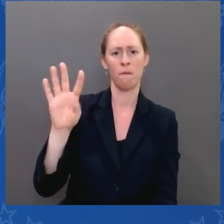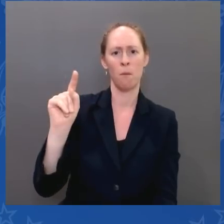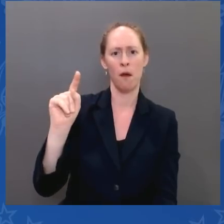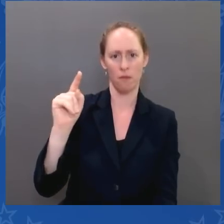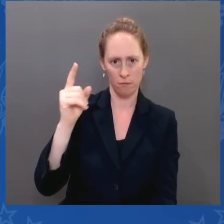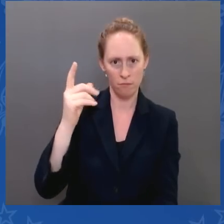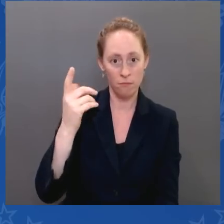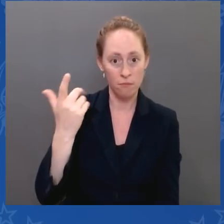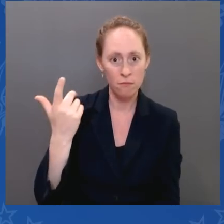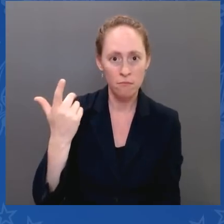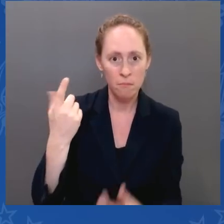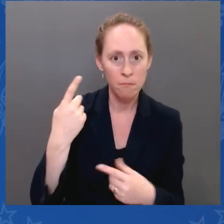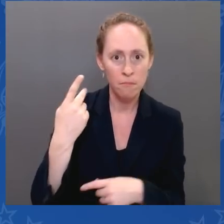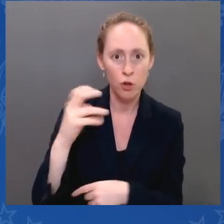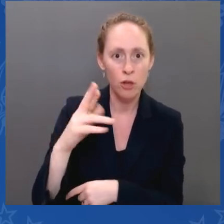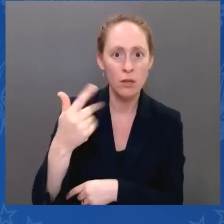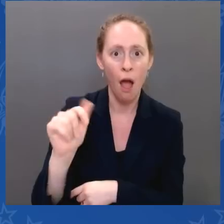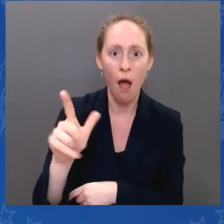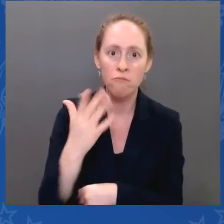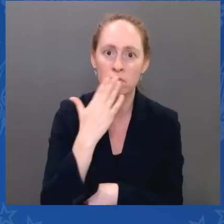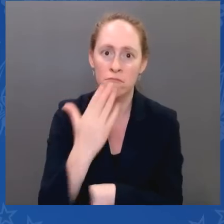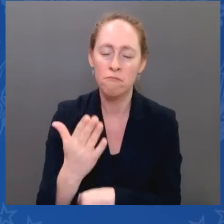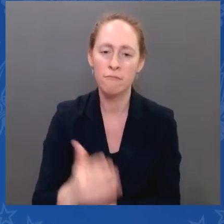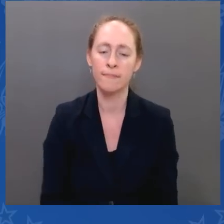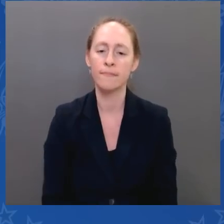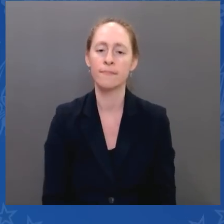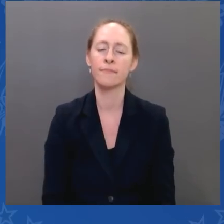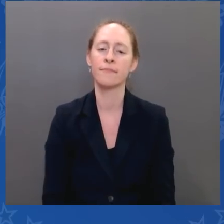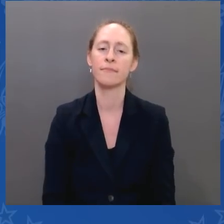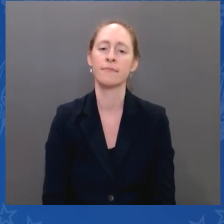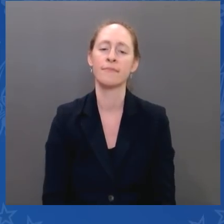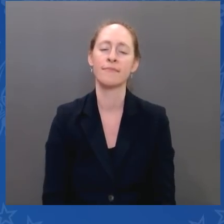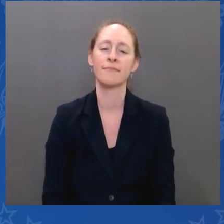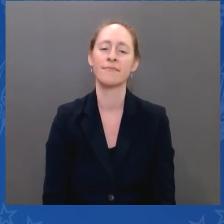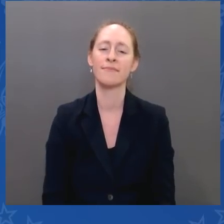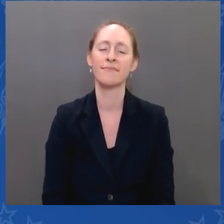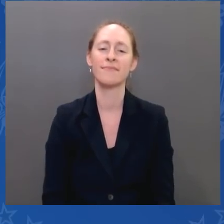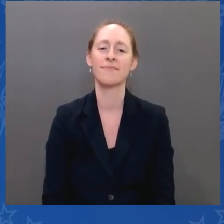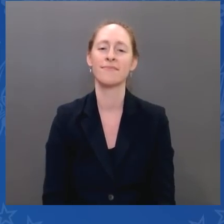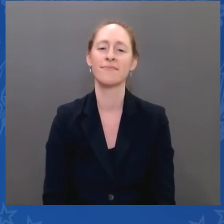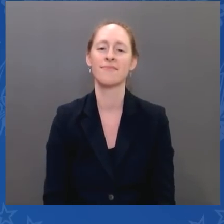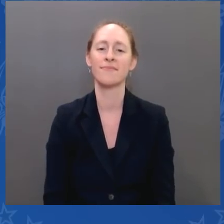by the traditionally higher prices in western states. What you see when you look under these data